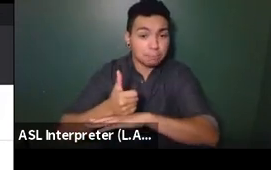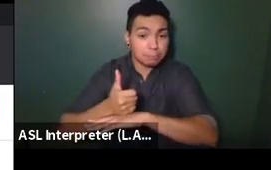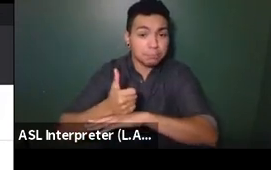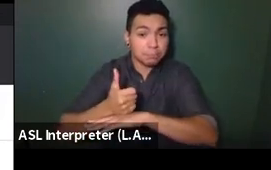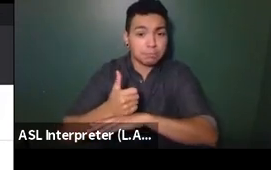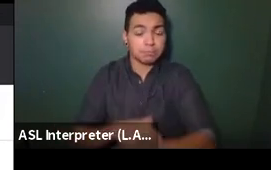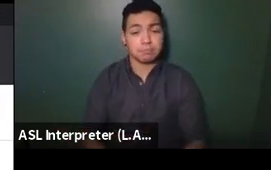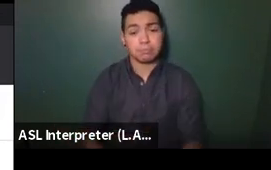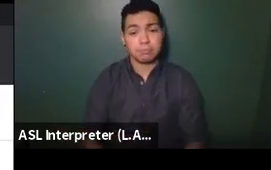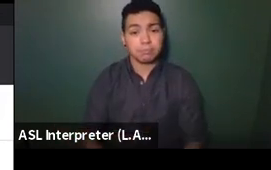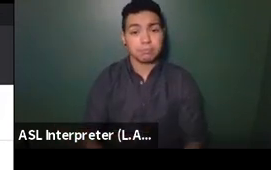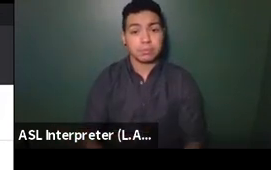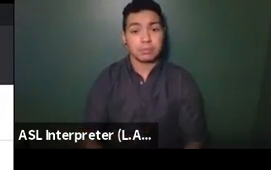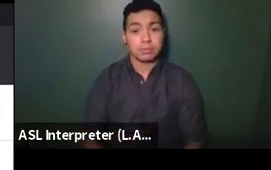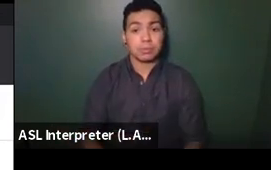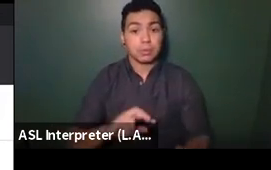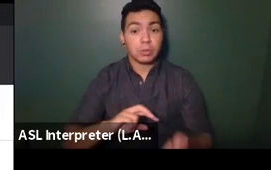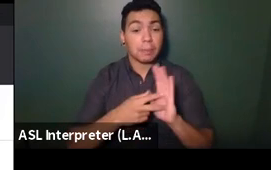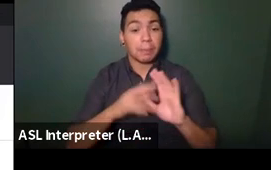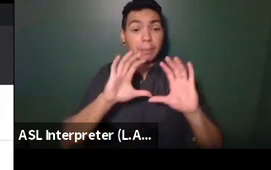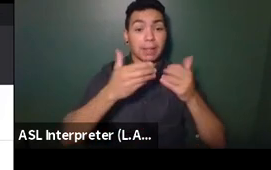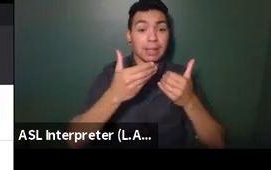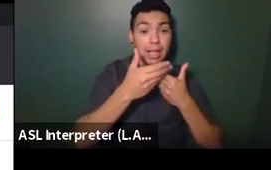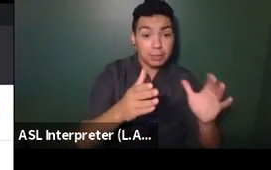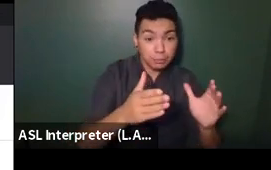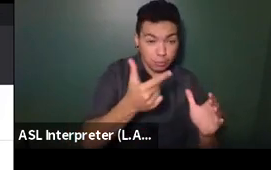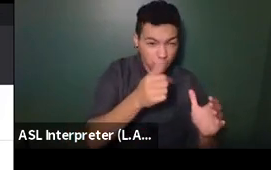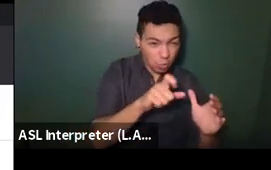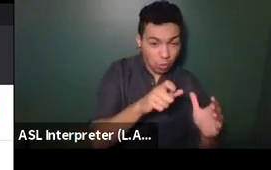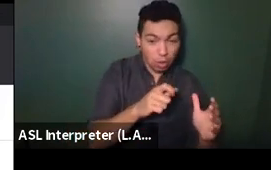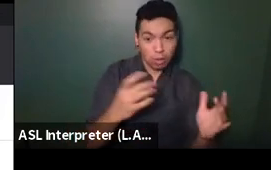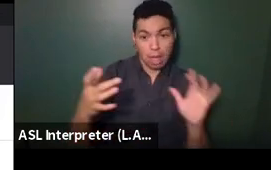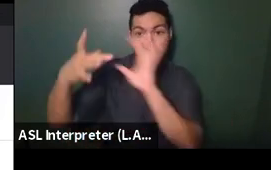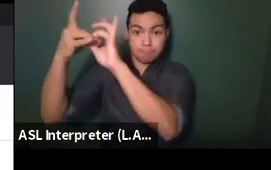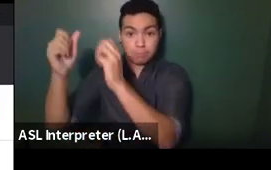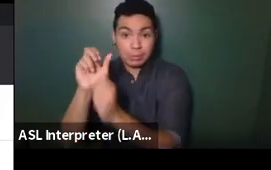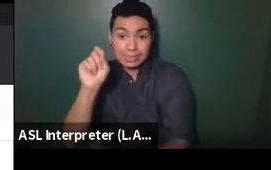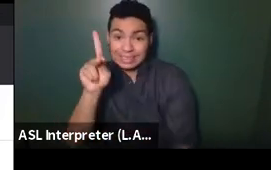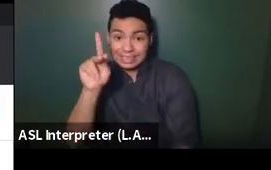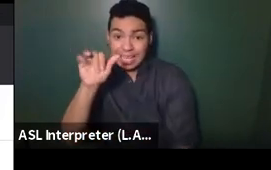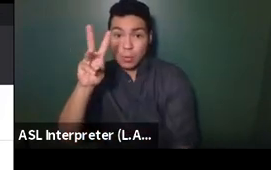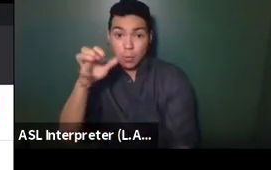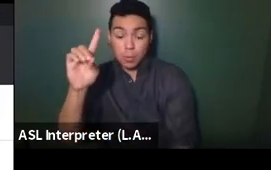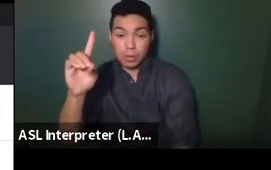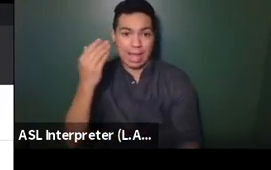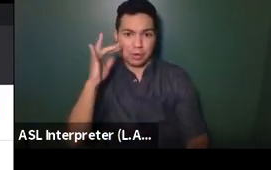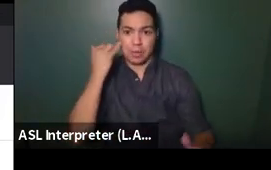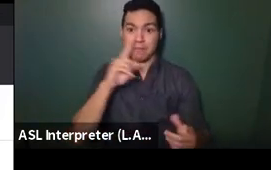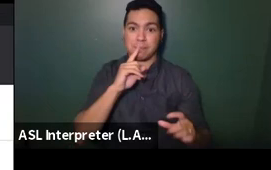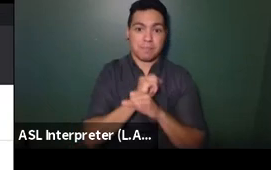Katherine Livick - ESD 112: Classroom may talk to Skyward. That is a very, very new feature. I actually don't even know if it's out of Beta yet. Maybe one of my other Google peeps knows.